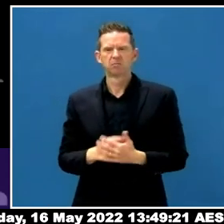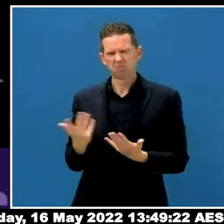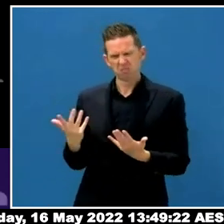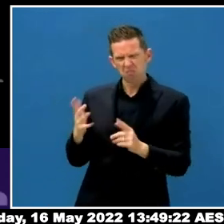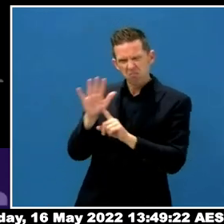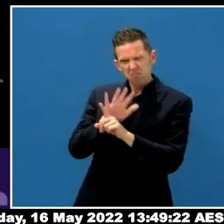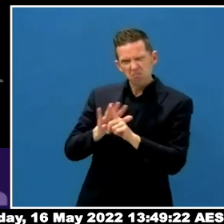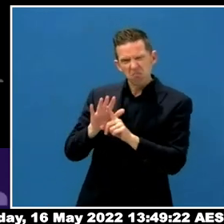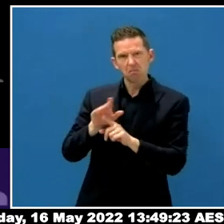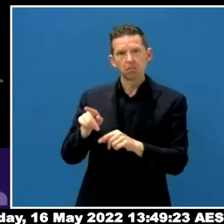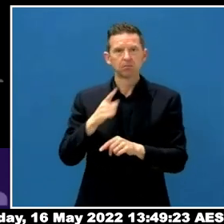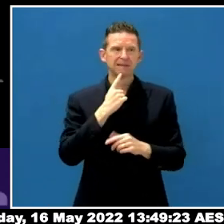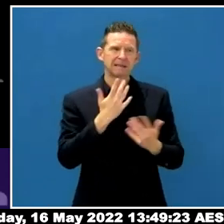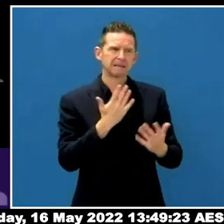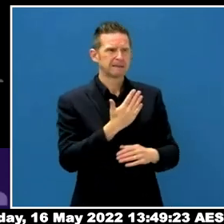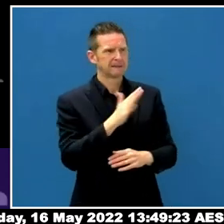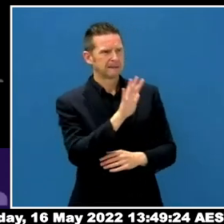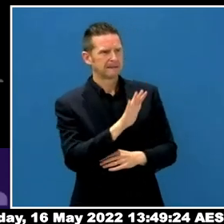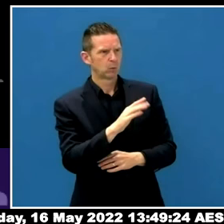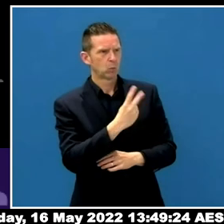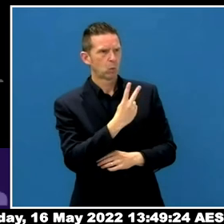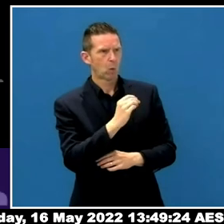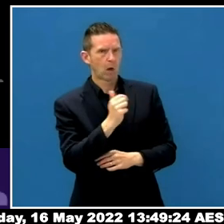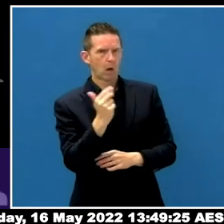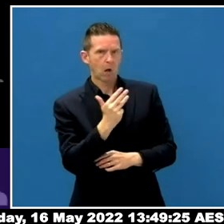Right towards the end of your time with Afford.